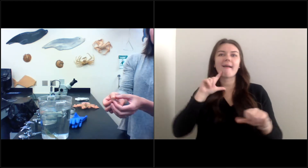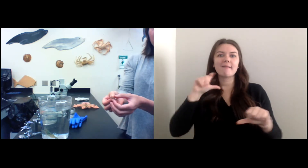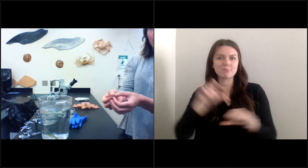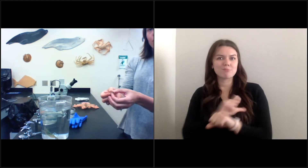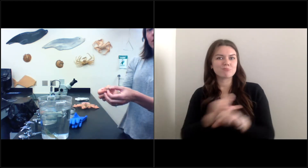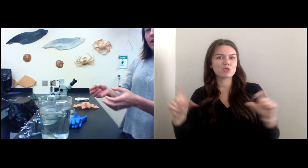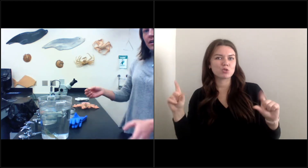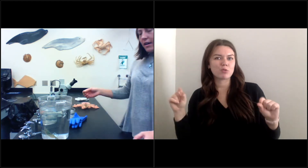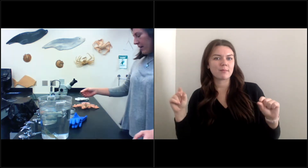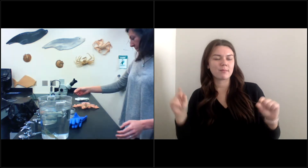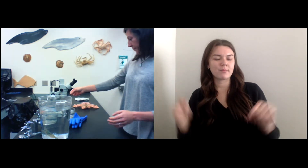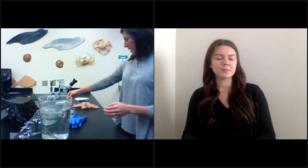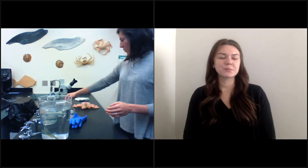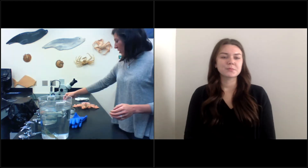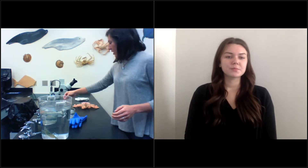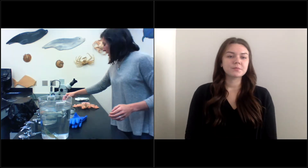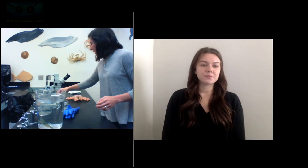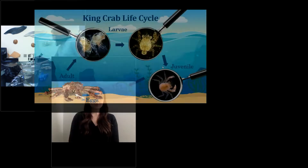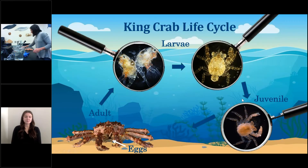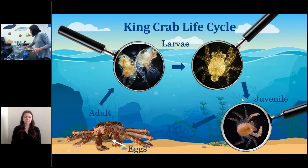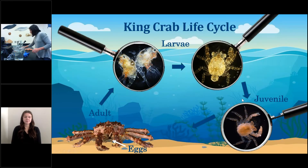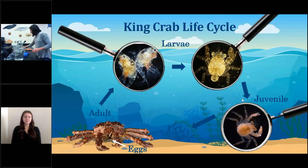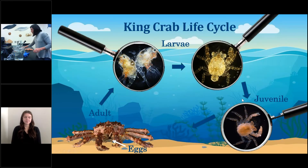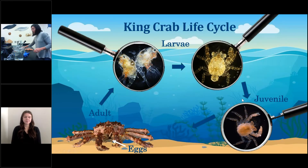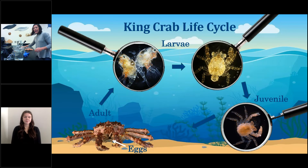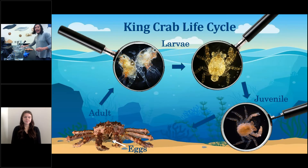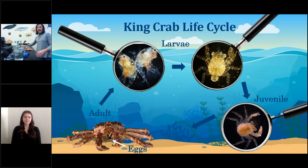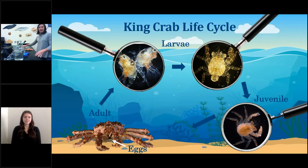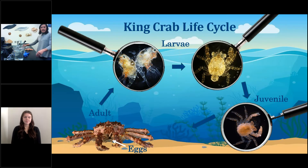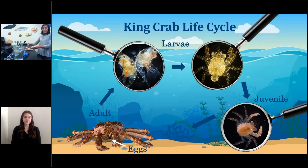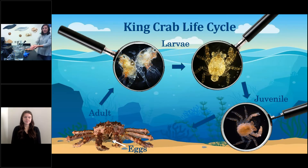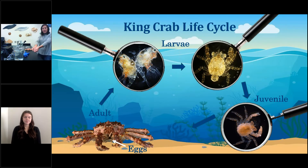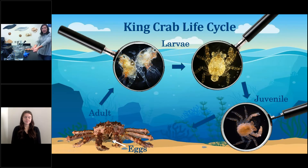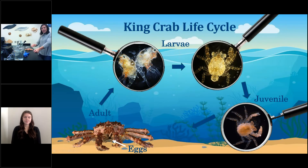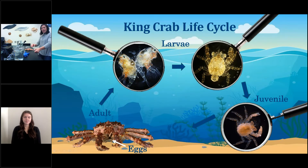So now we're going to actually look at some eggs on a slide,